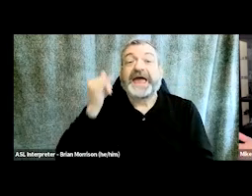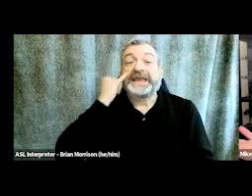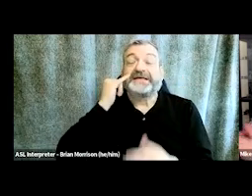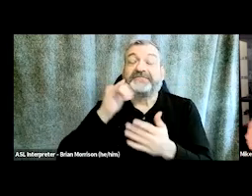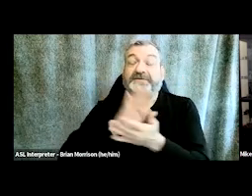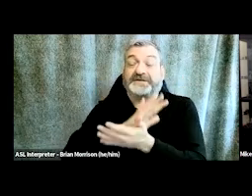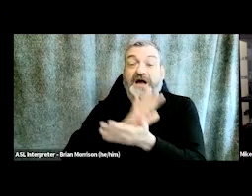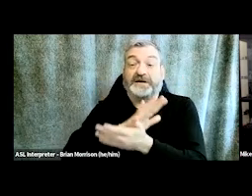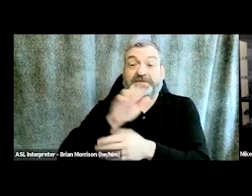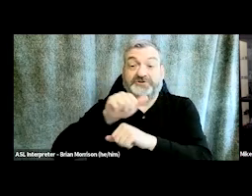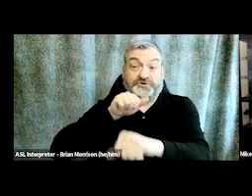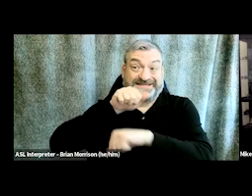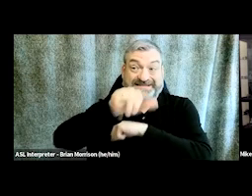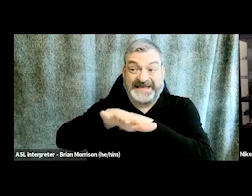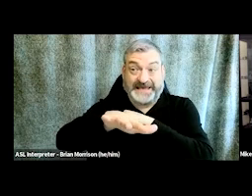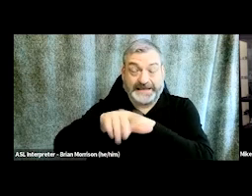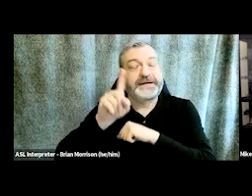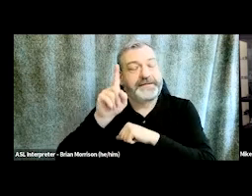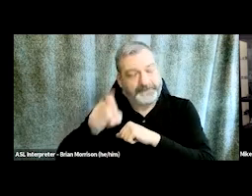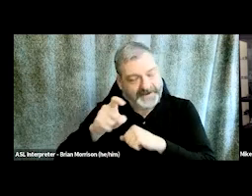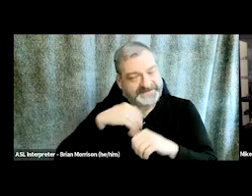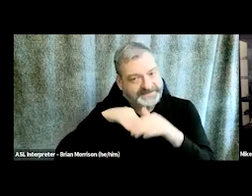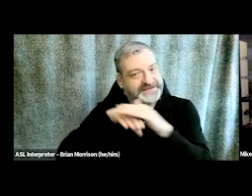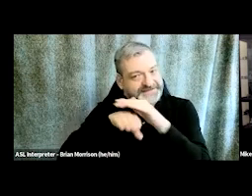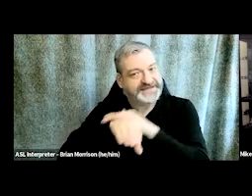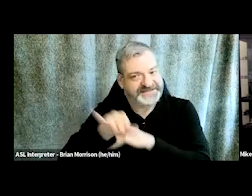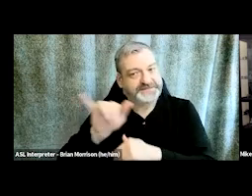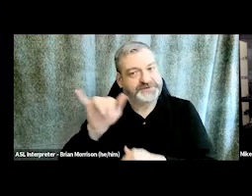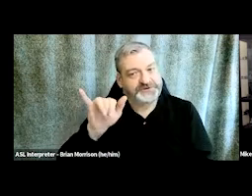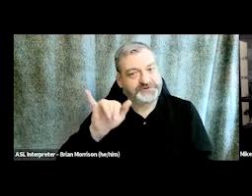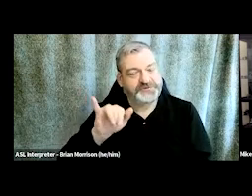So if you don't know how to make your email accessible and you choose to include